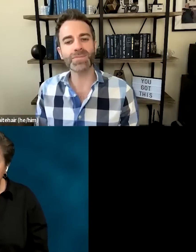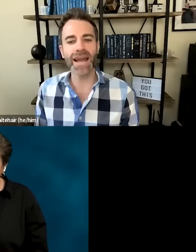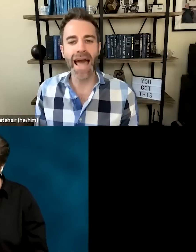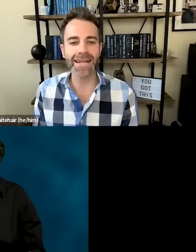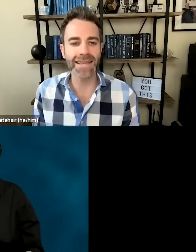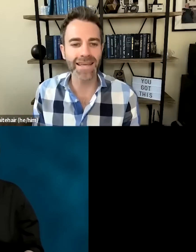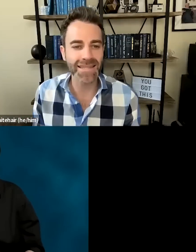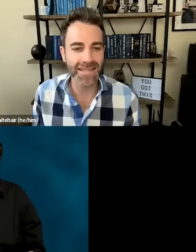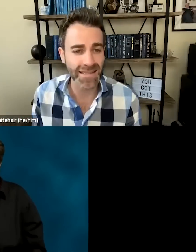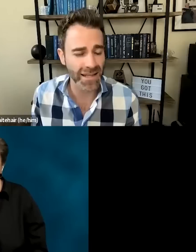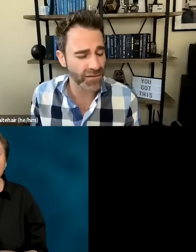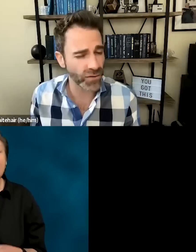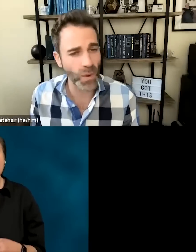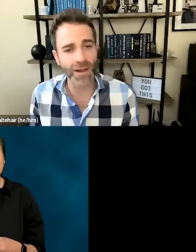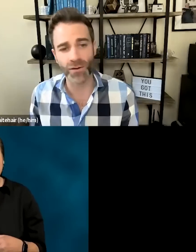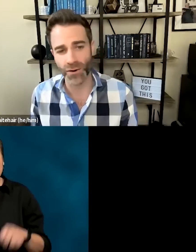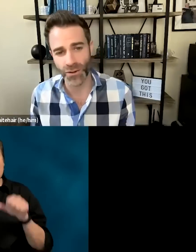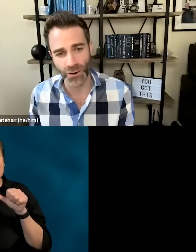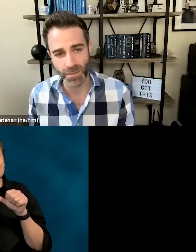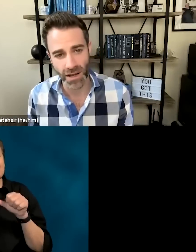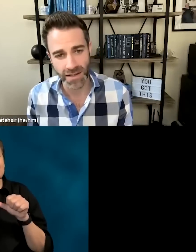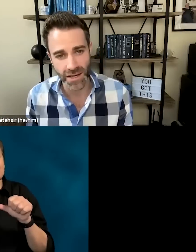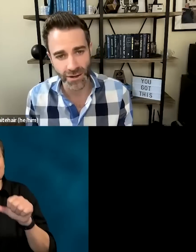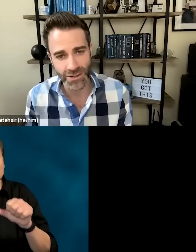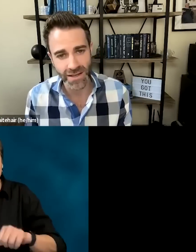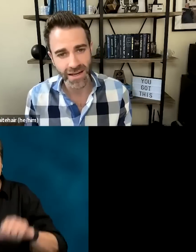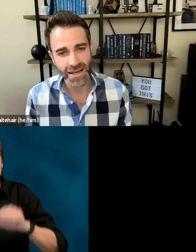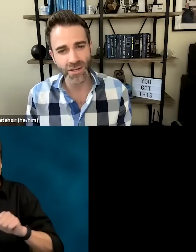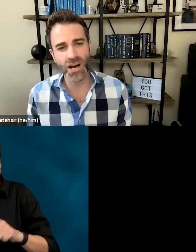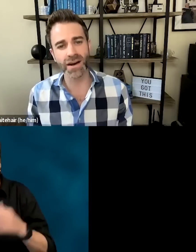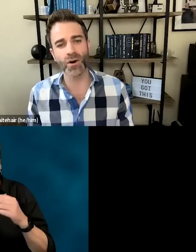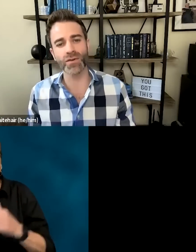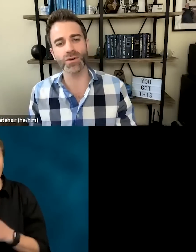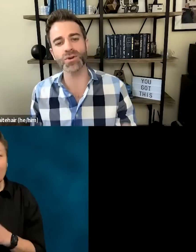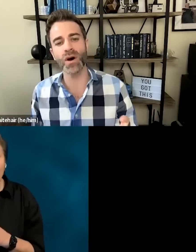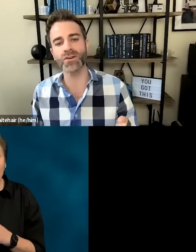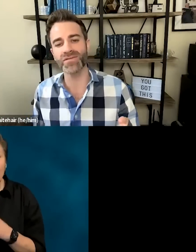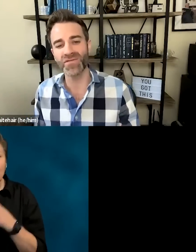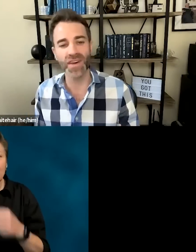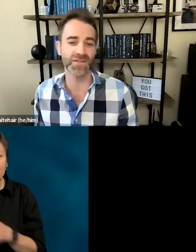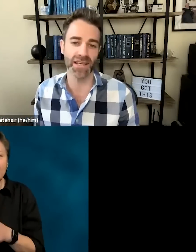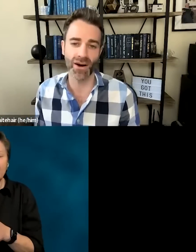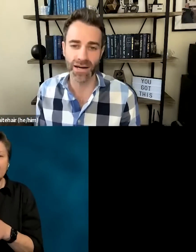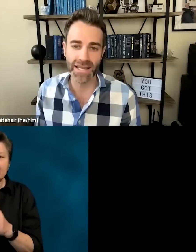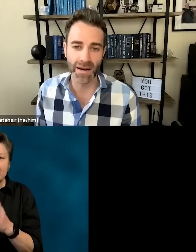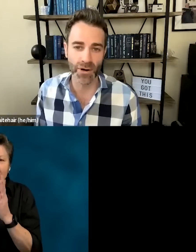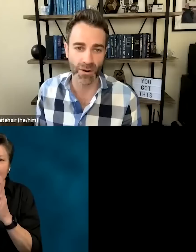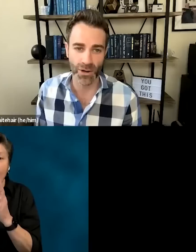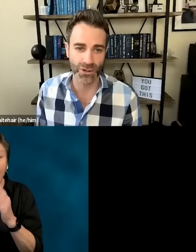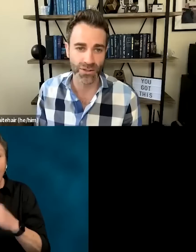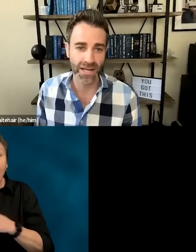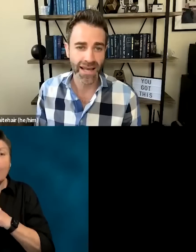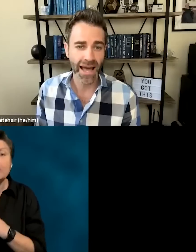Has been acting consistently for well over 30 plus years. He's shot over 250 on camera commercials